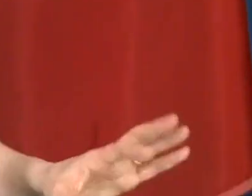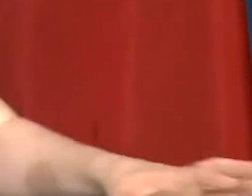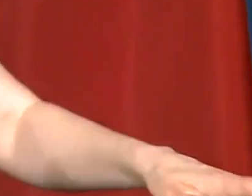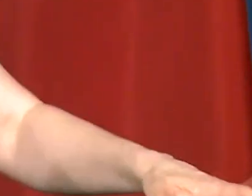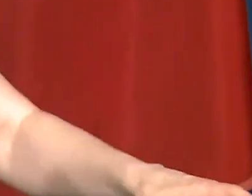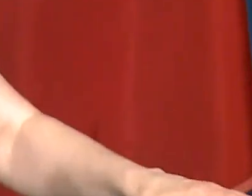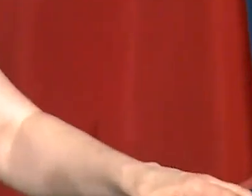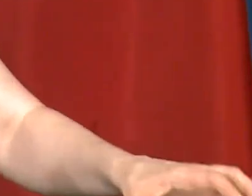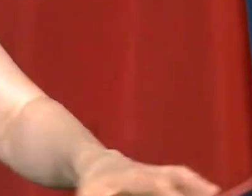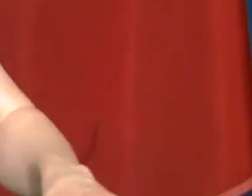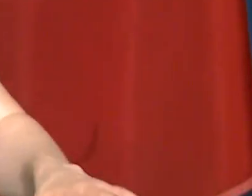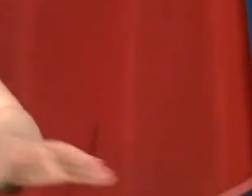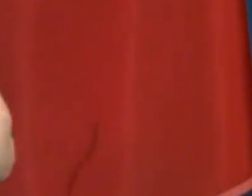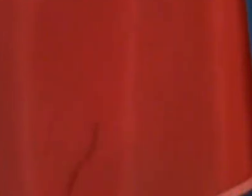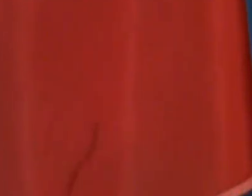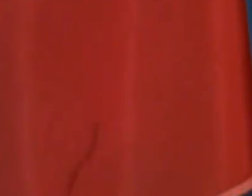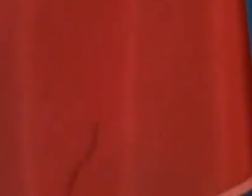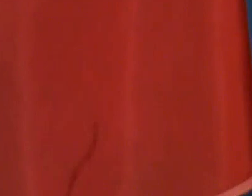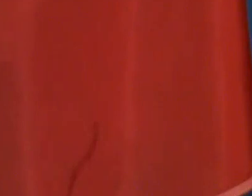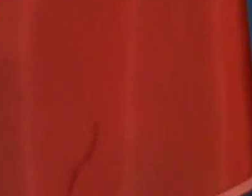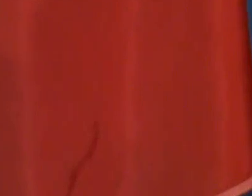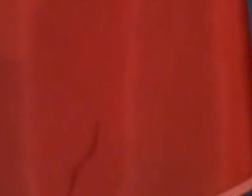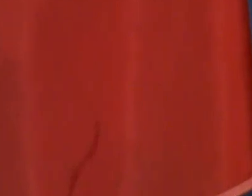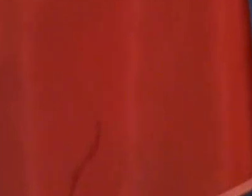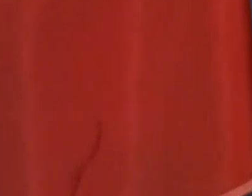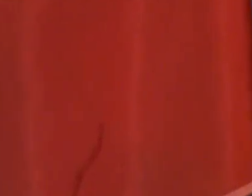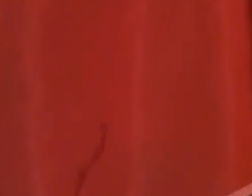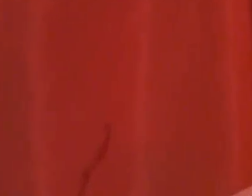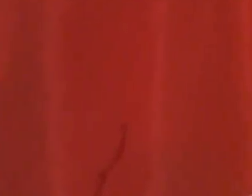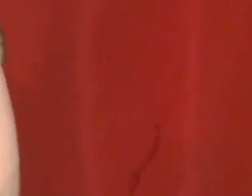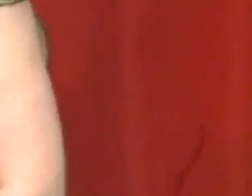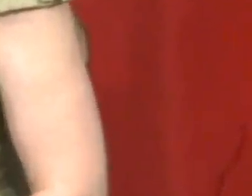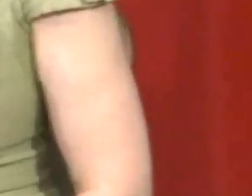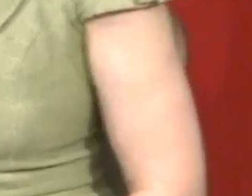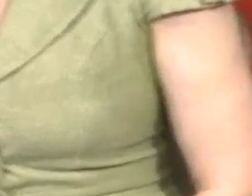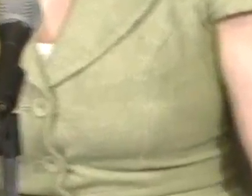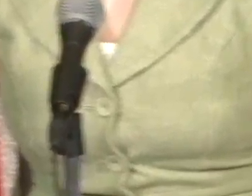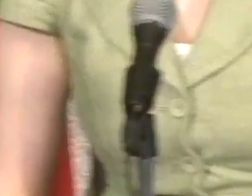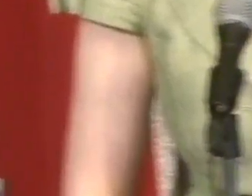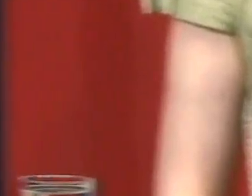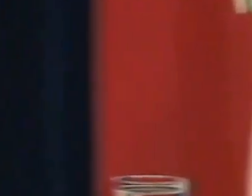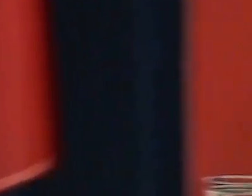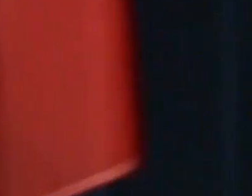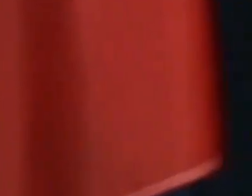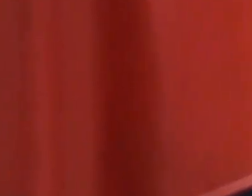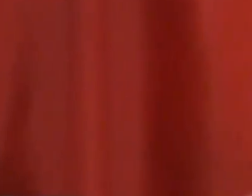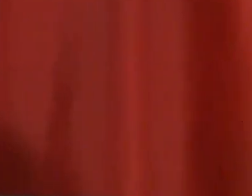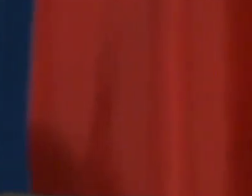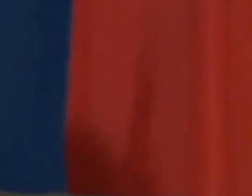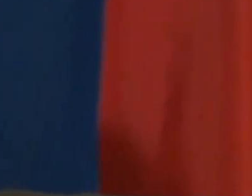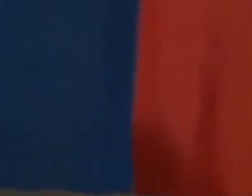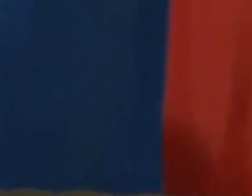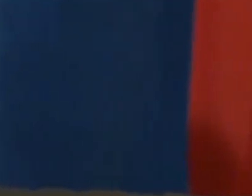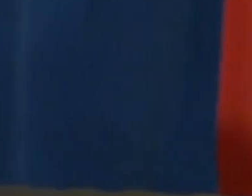shape and efforts going forward. Thank you Doctor Alan. Good morning everyone. Thank you for the opportunity to come and speak